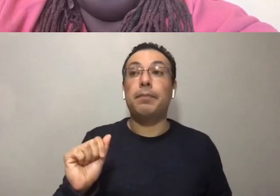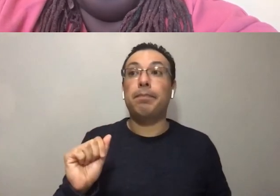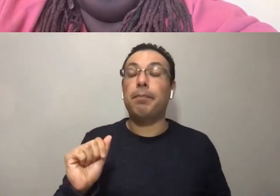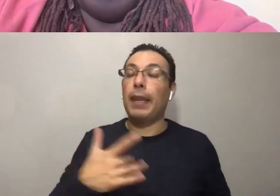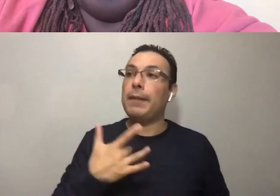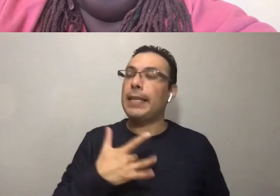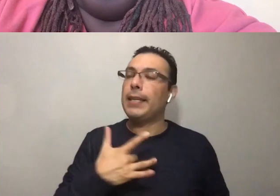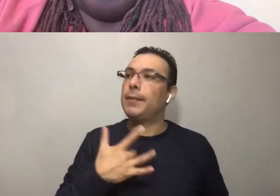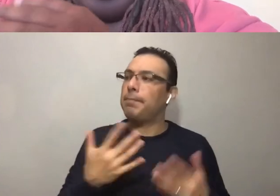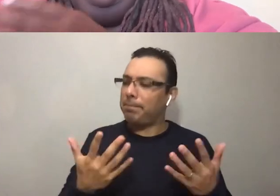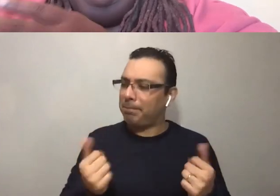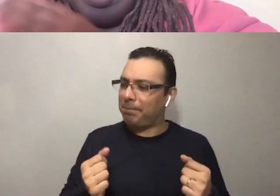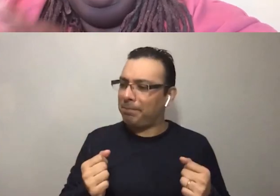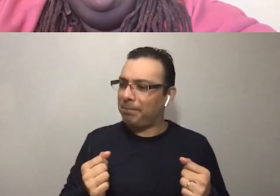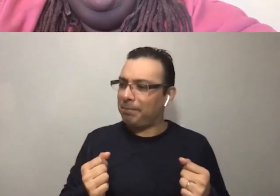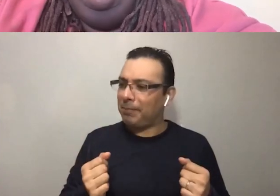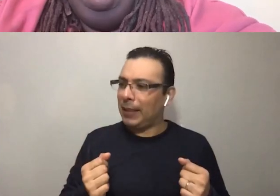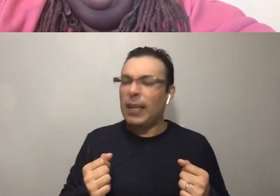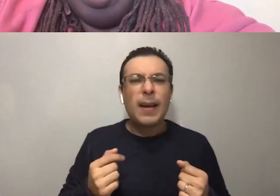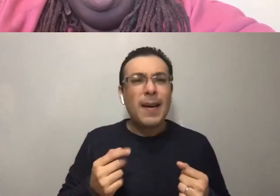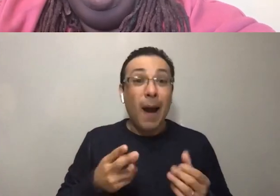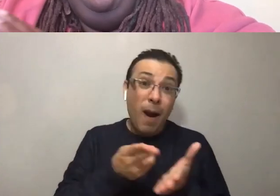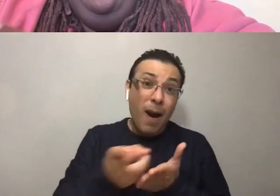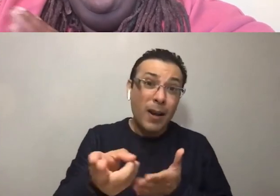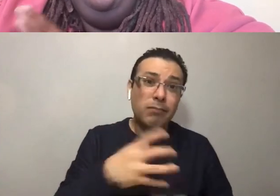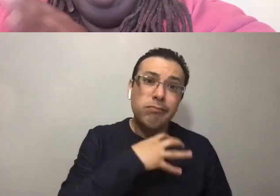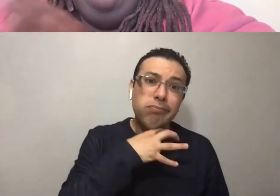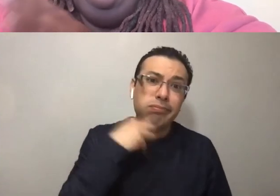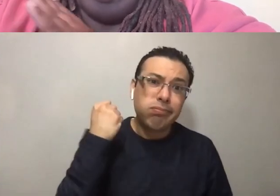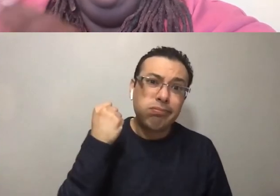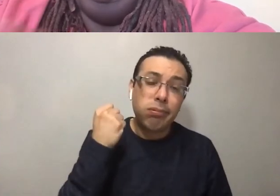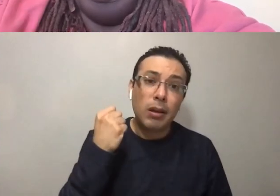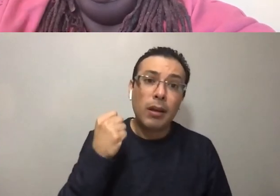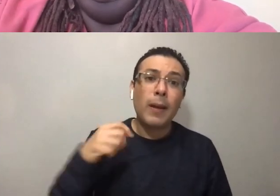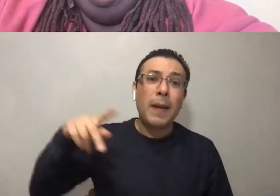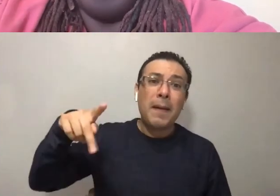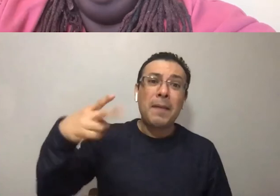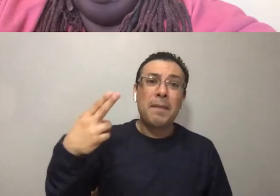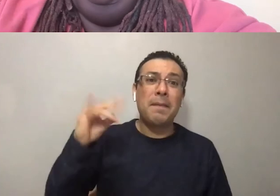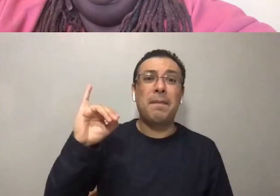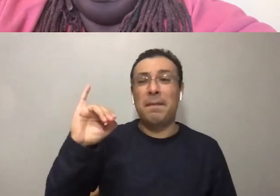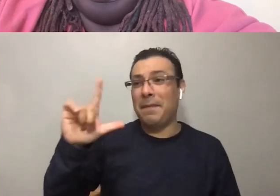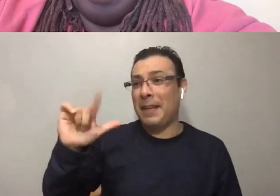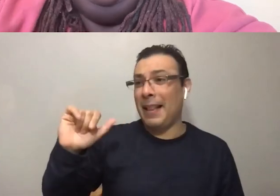we’re worn out by this philanthropic model of having our rights met.